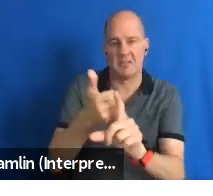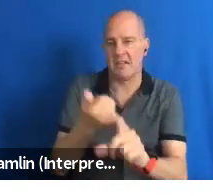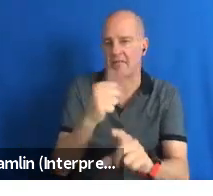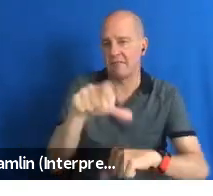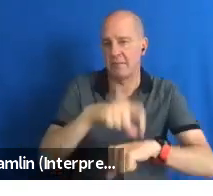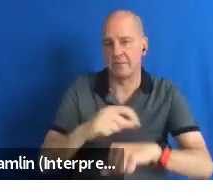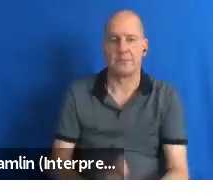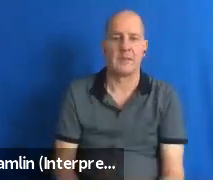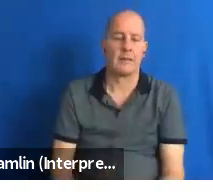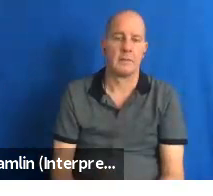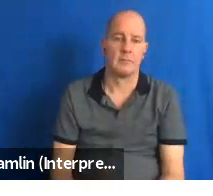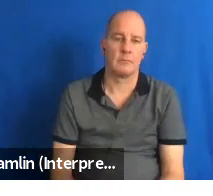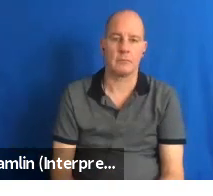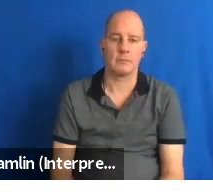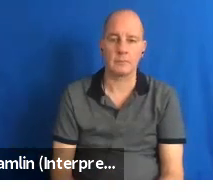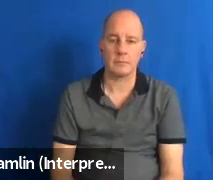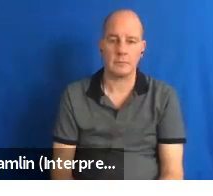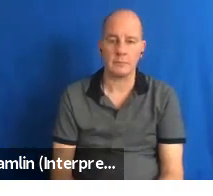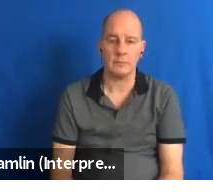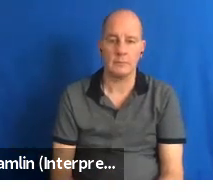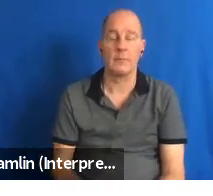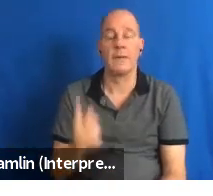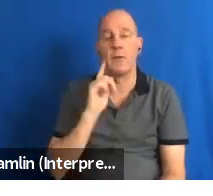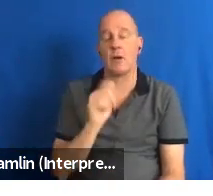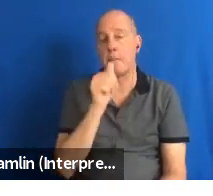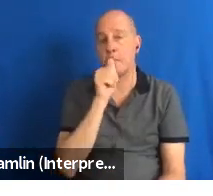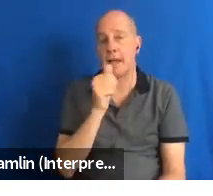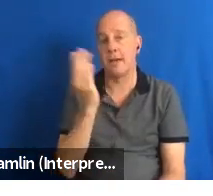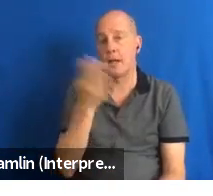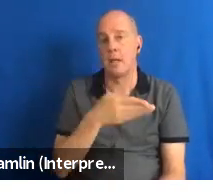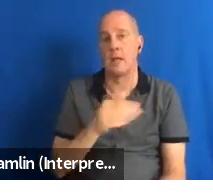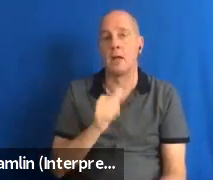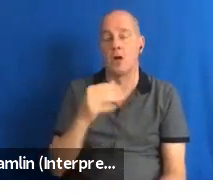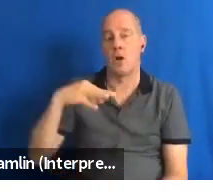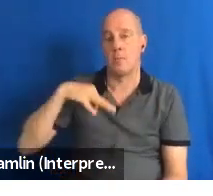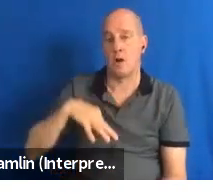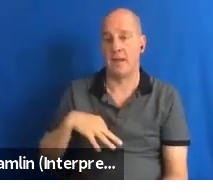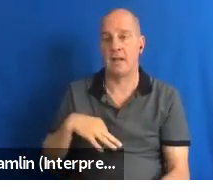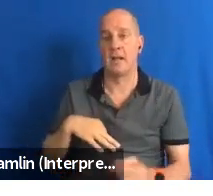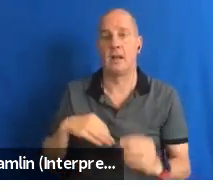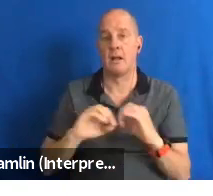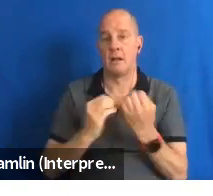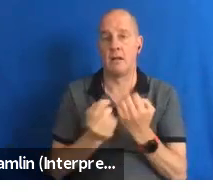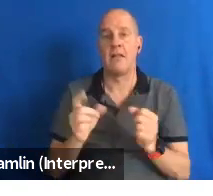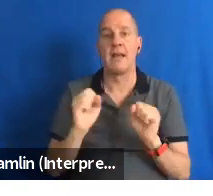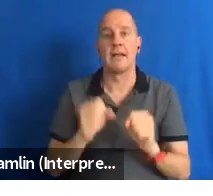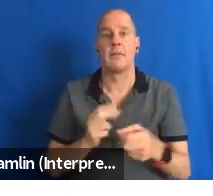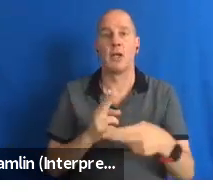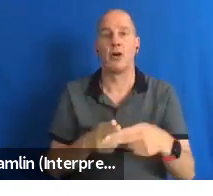In terms of private non profits, they can be considered sub applicants to receive